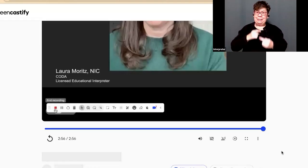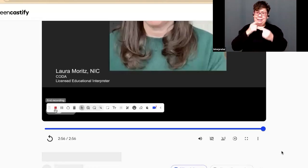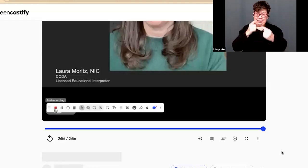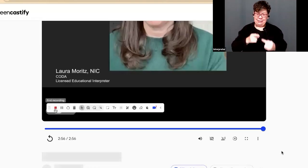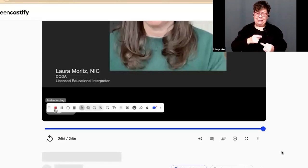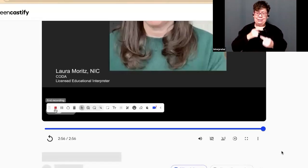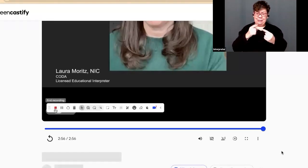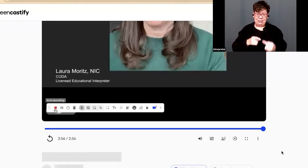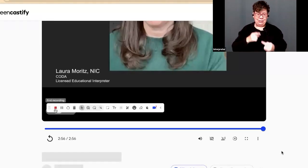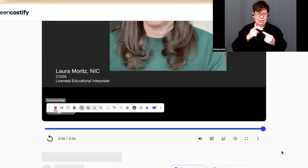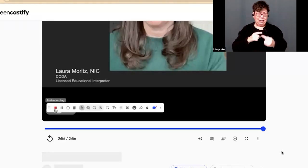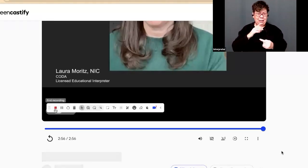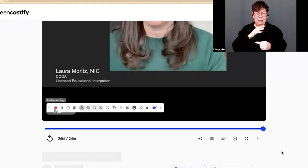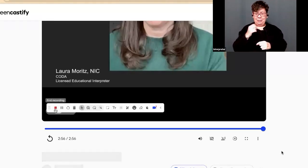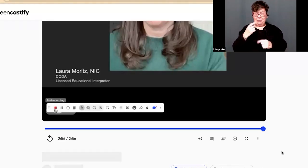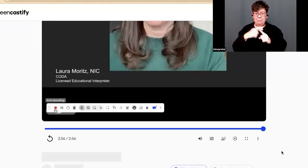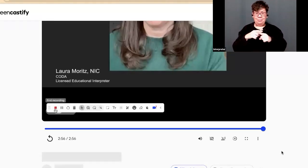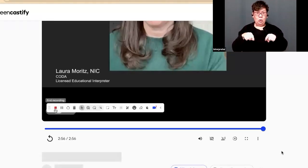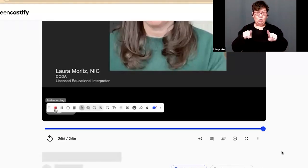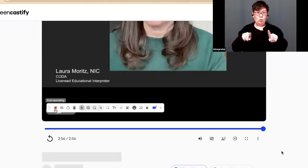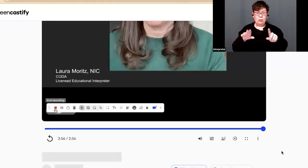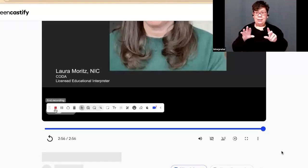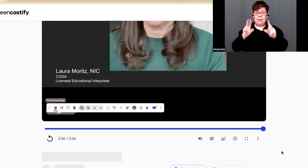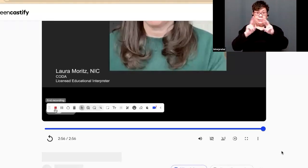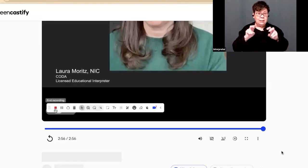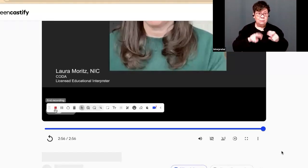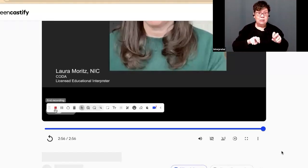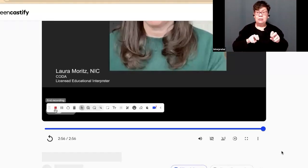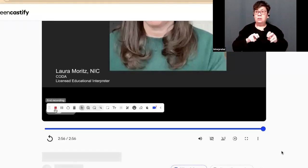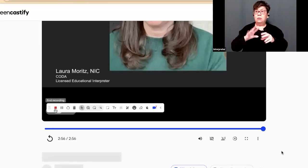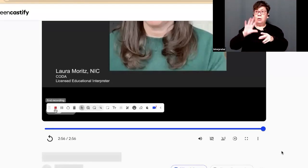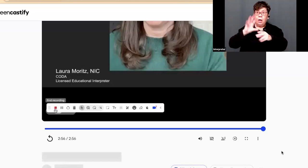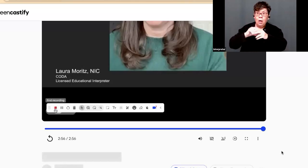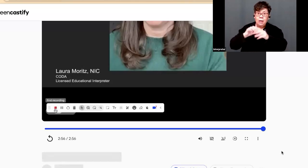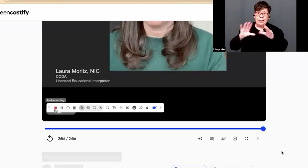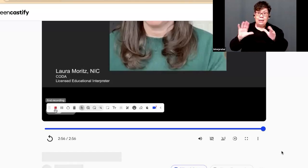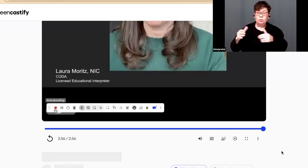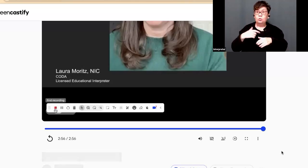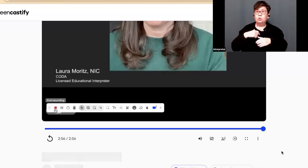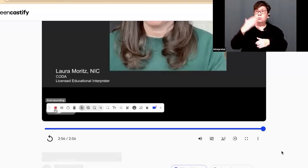those assessments, those peer interactions, participating in the classroom, gaining new knowledge,